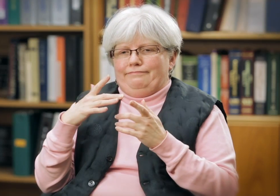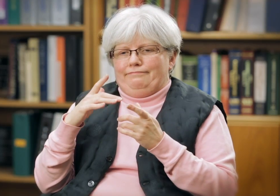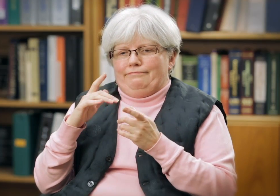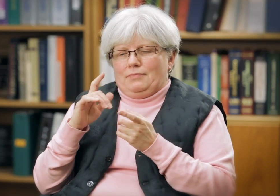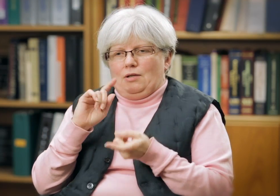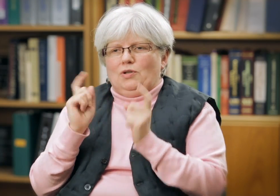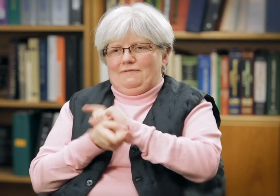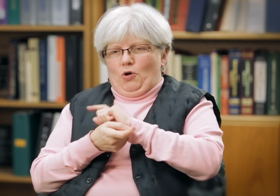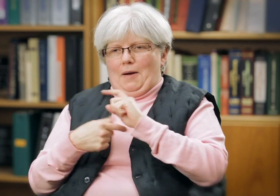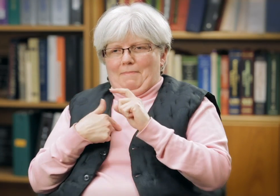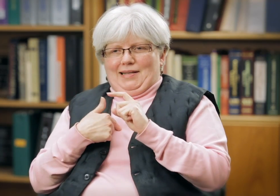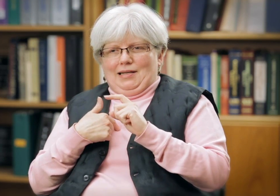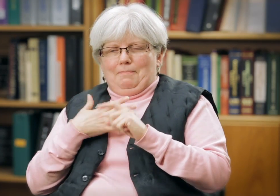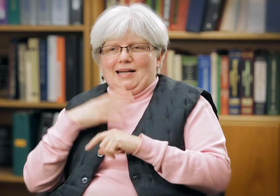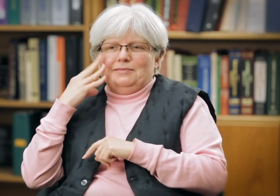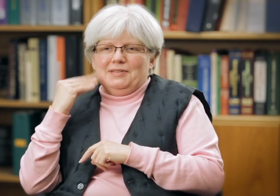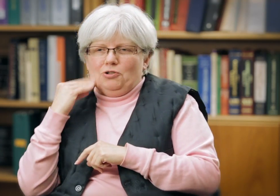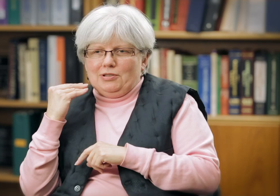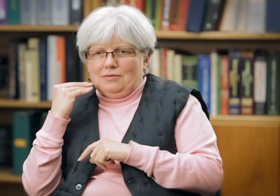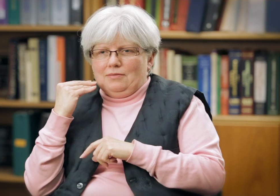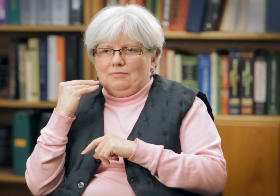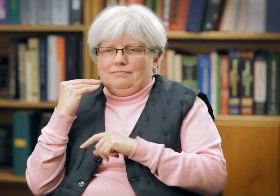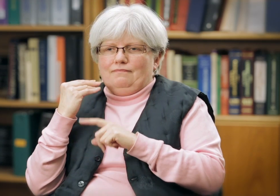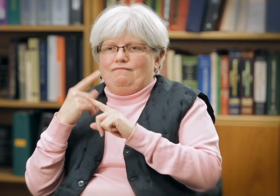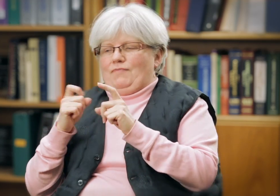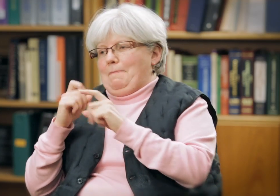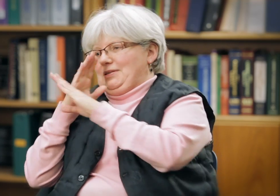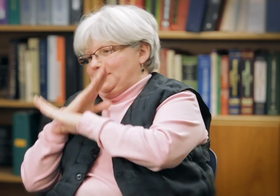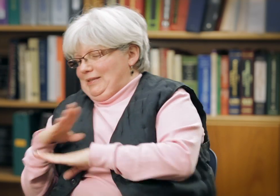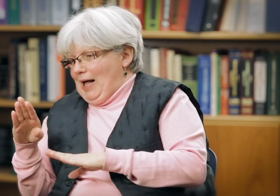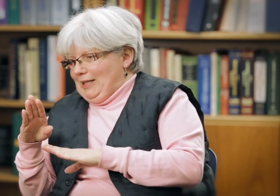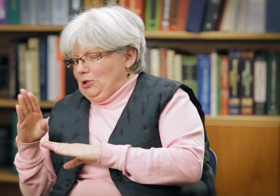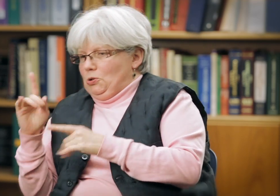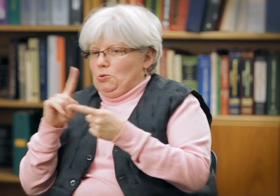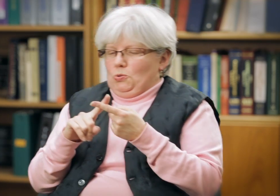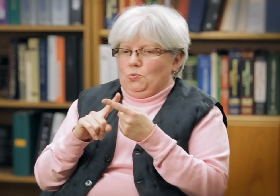The ability to communicate with each other really transformed my experience here from